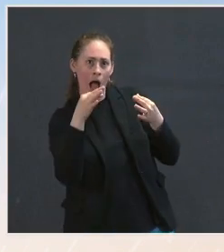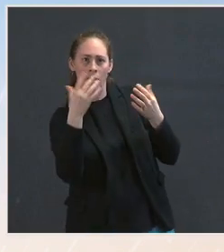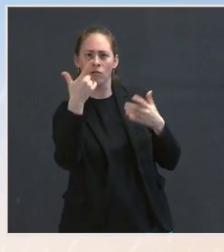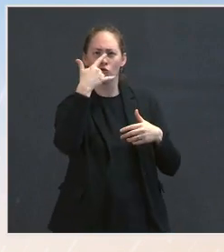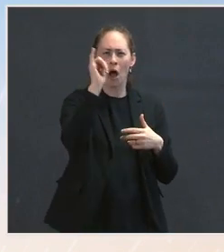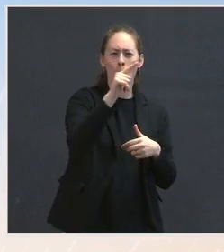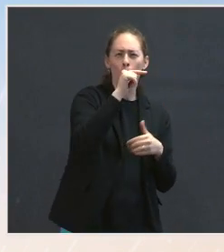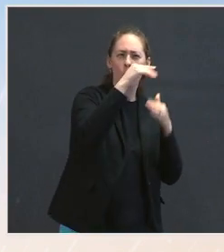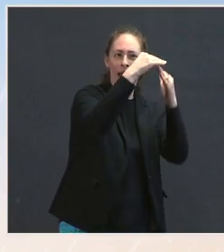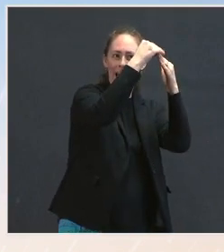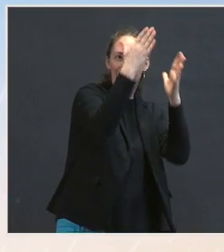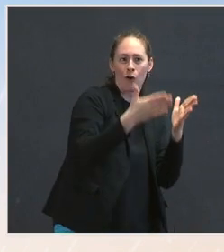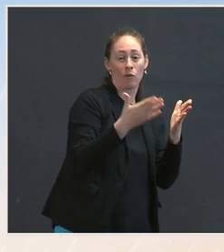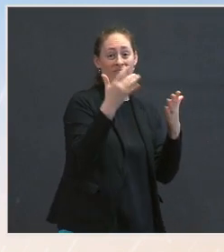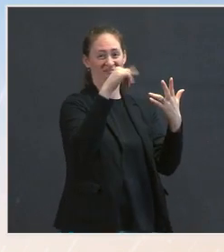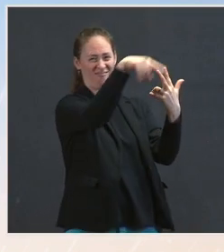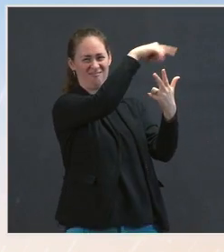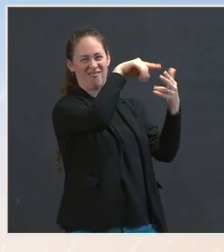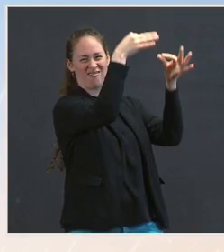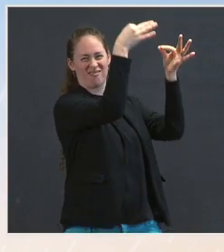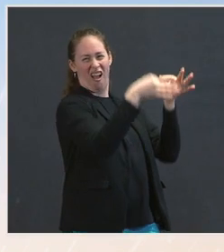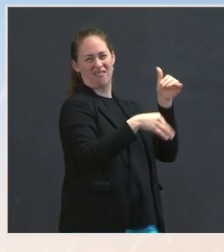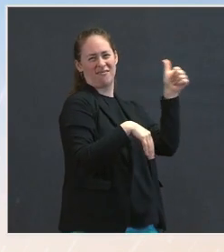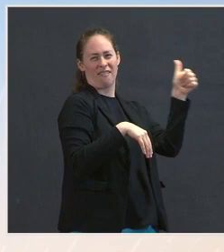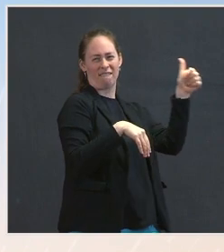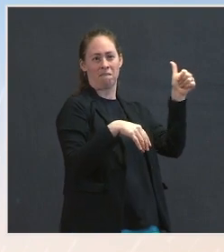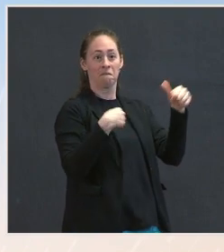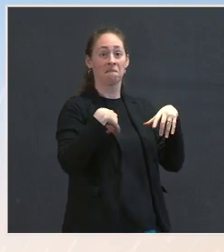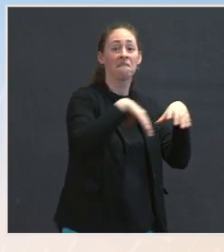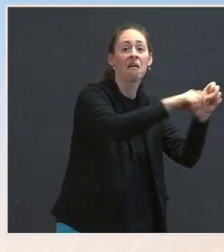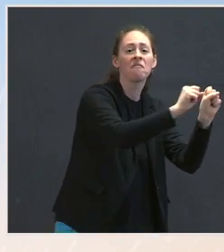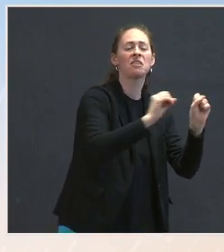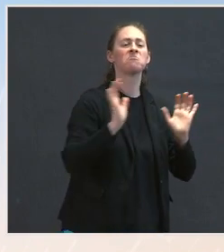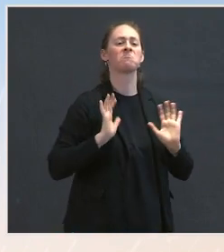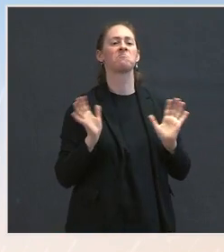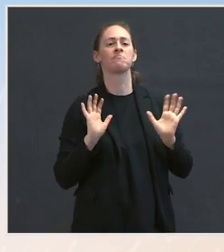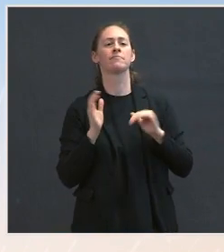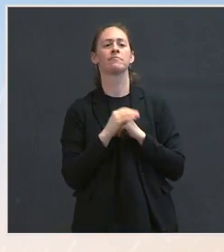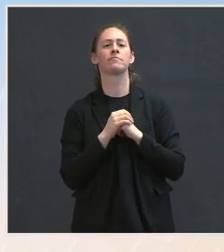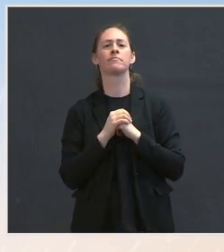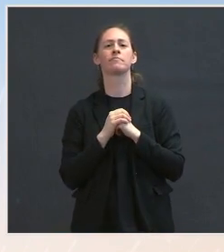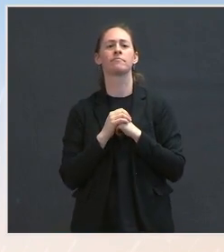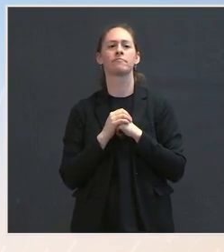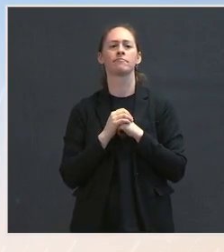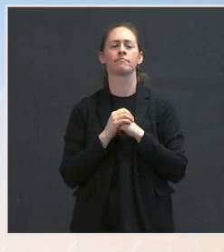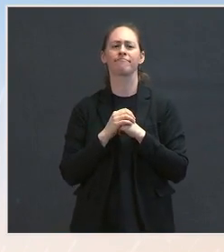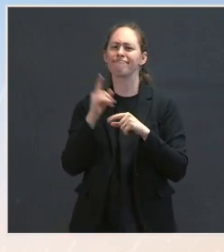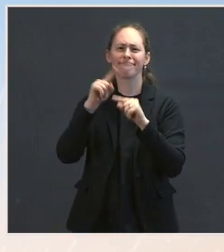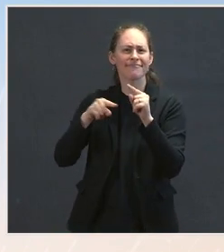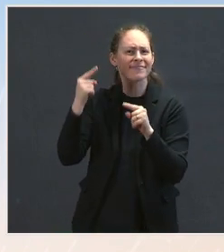The Press: It sounds like you're signaling that the board could take a look at it. Does the President have confidence in the current Postmaster General?